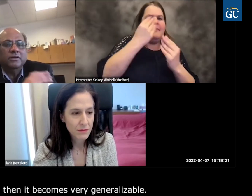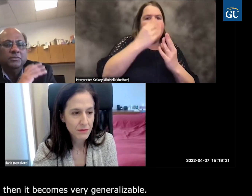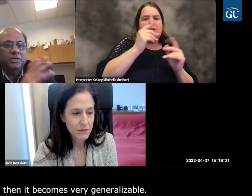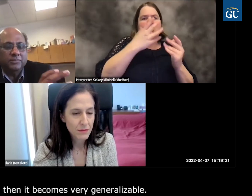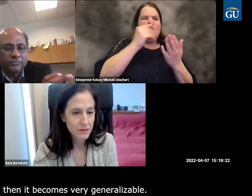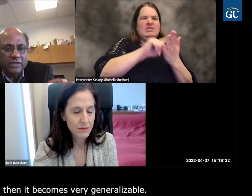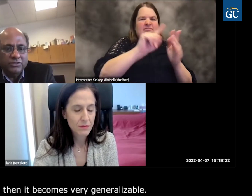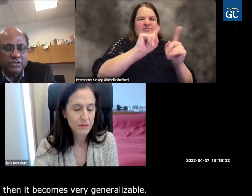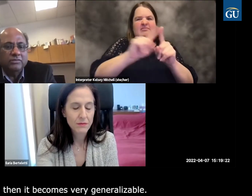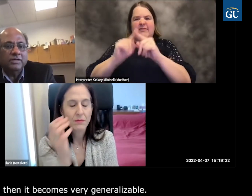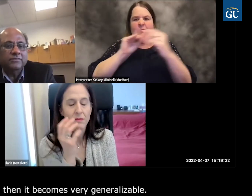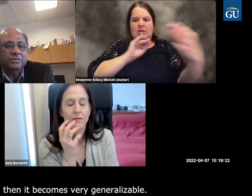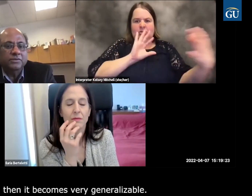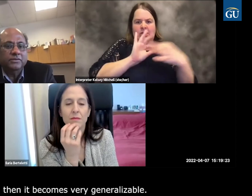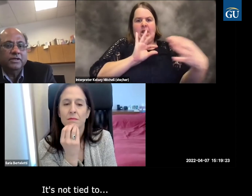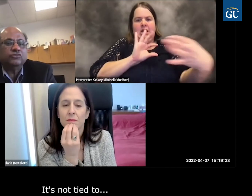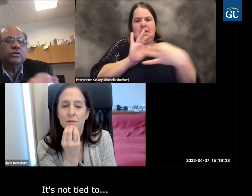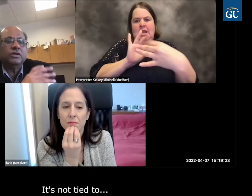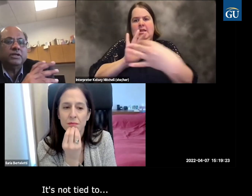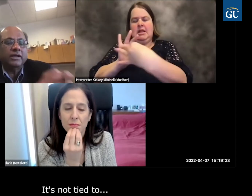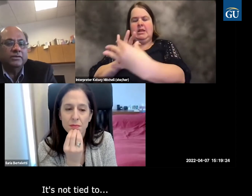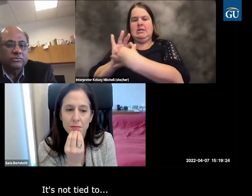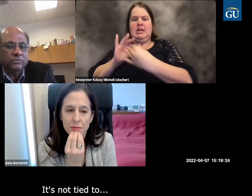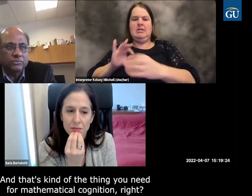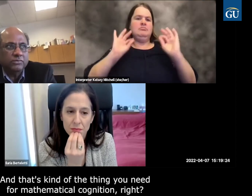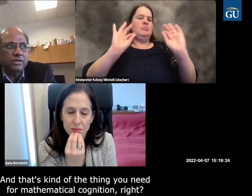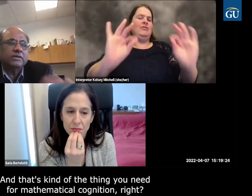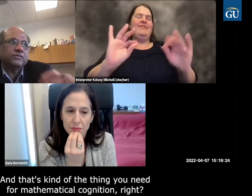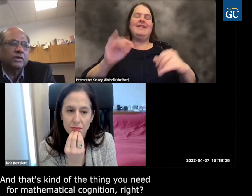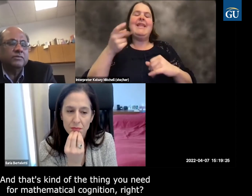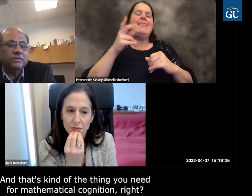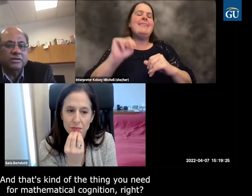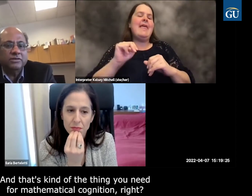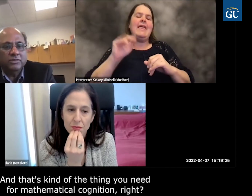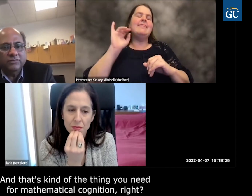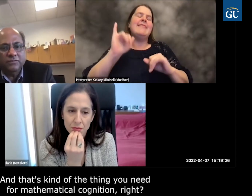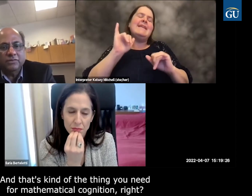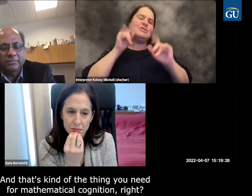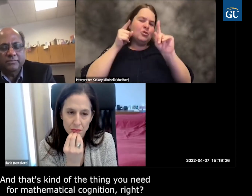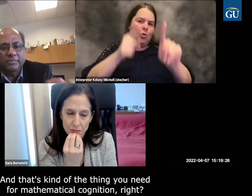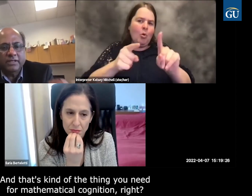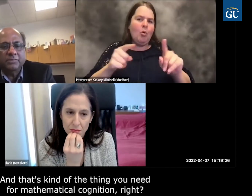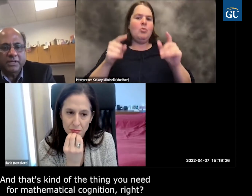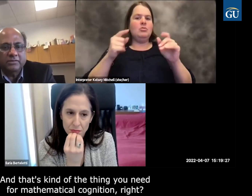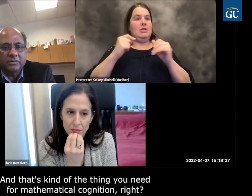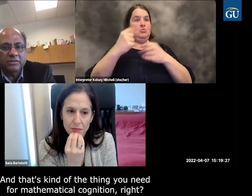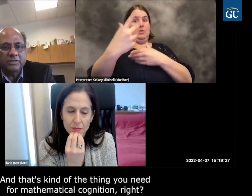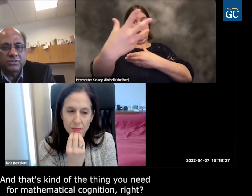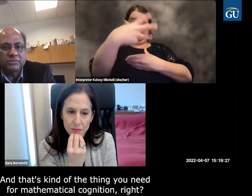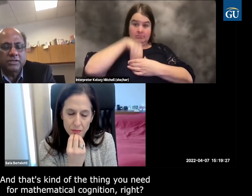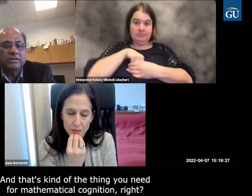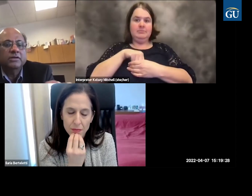it becomes very generalizable it's not tied to and that's kind of the thing you